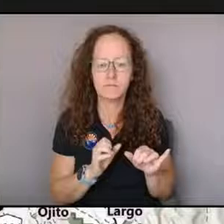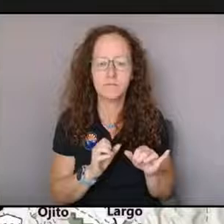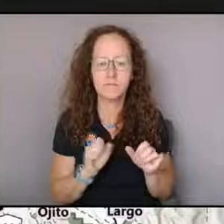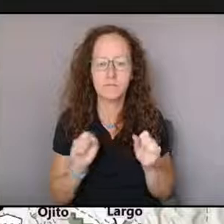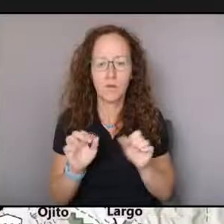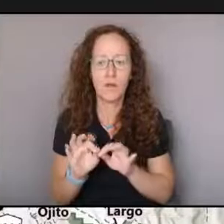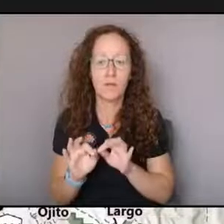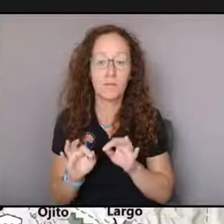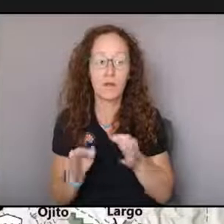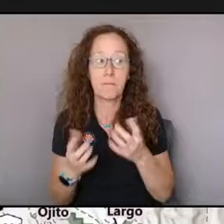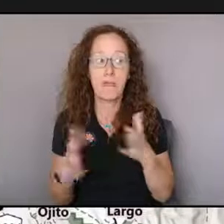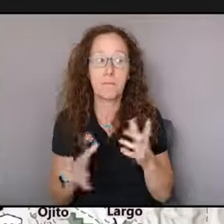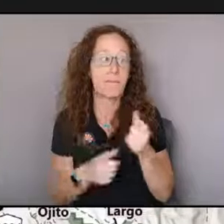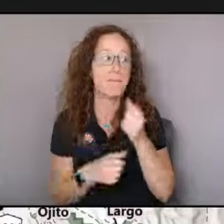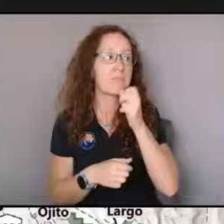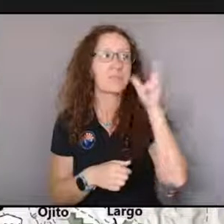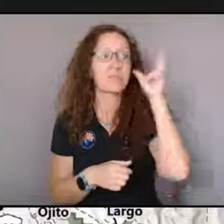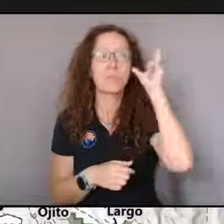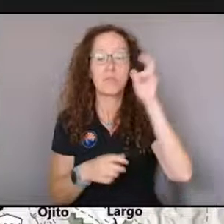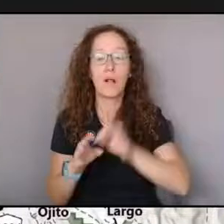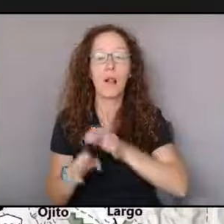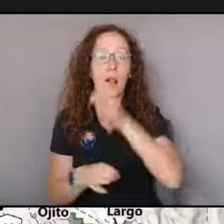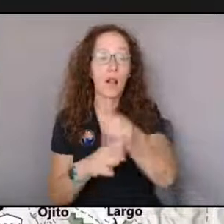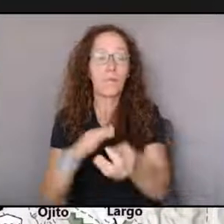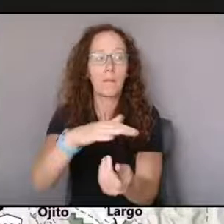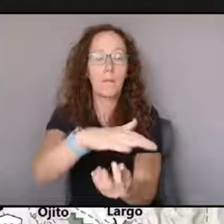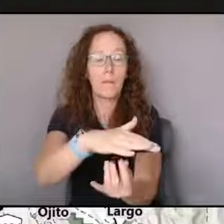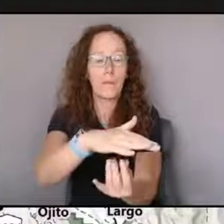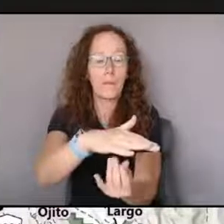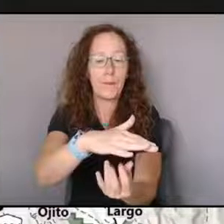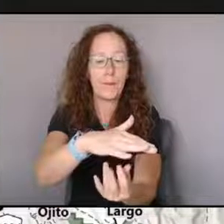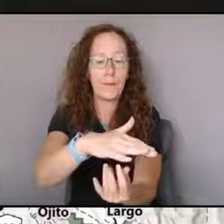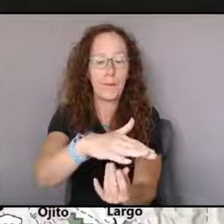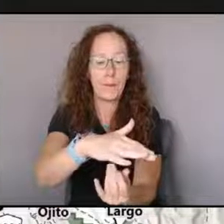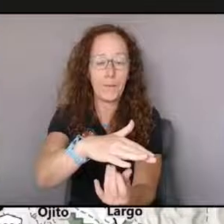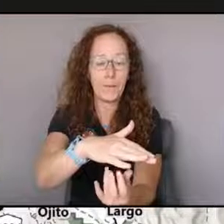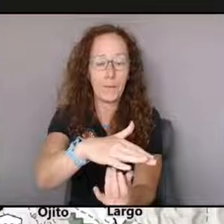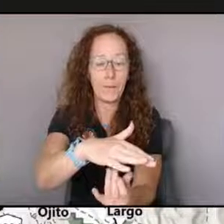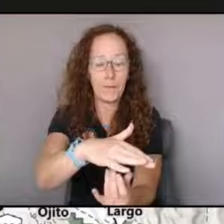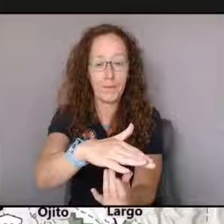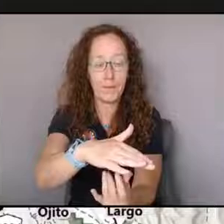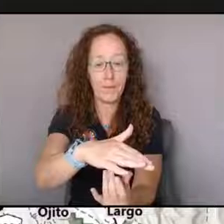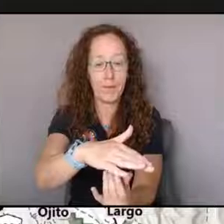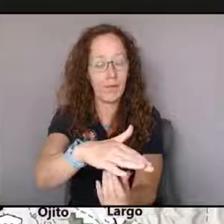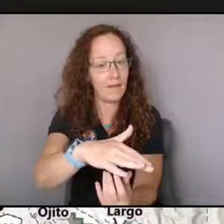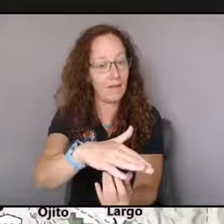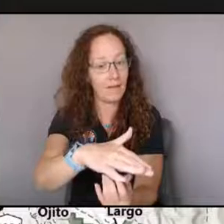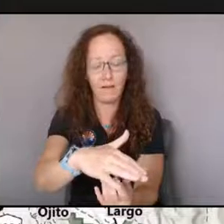SEVERAL DAYS AGO AND BEEN SLEEPING. AND BELIEVE IT OR NOT, THOSE EMBERS CAN HOLD IN THOSE